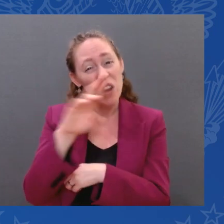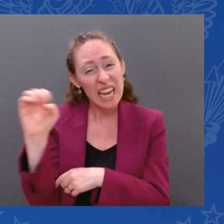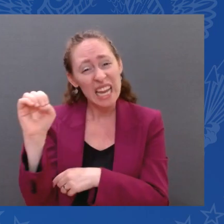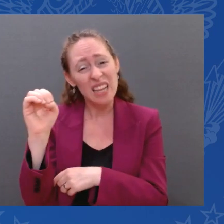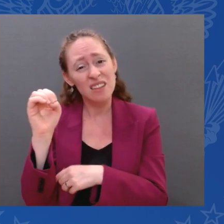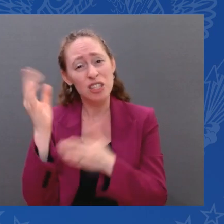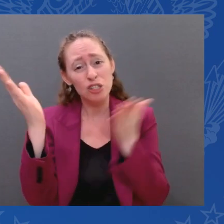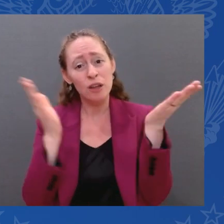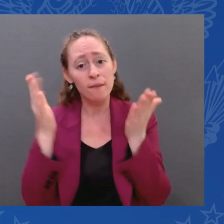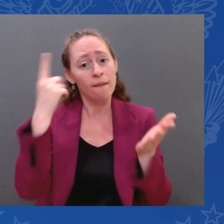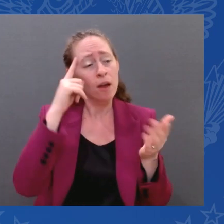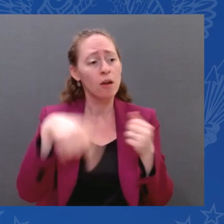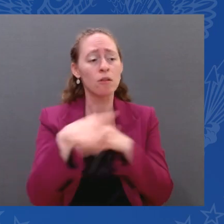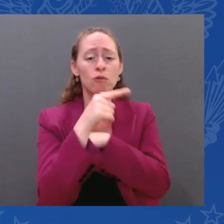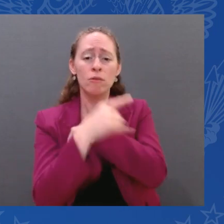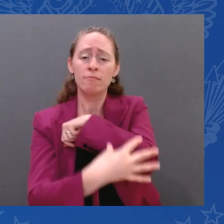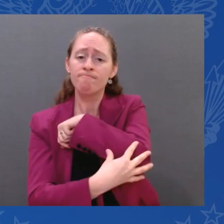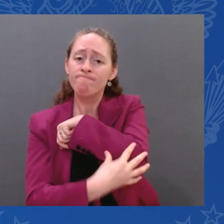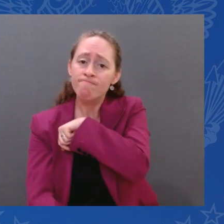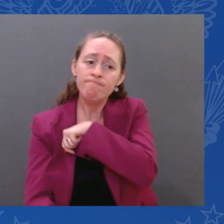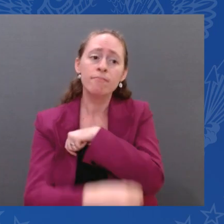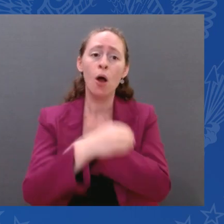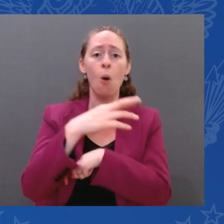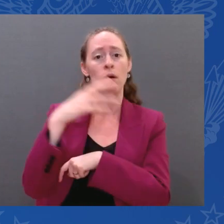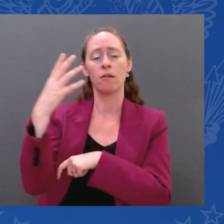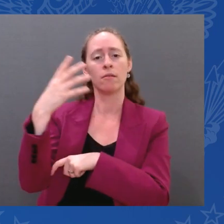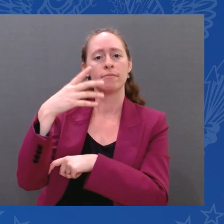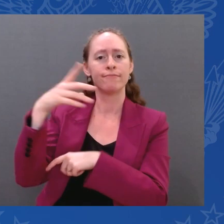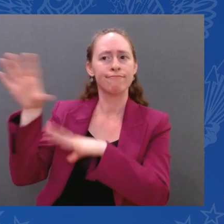and guide the Nuns on a bus tour across America